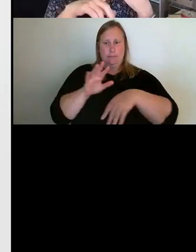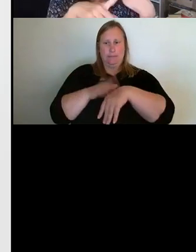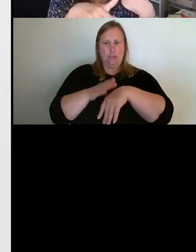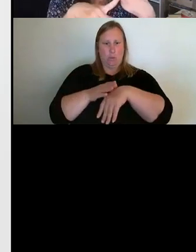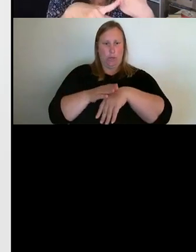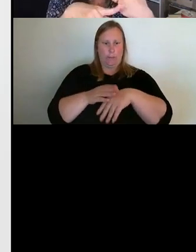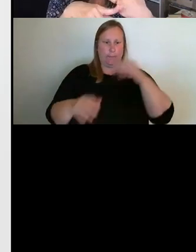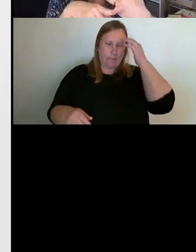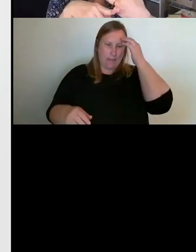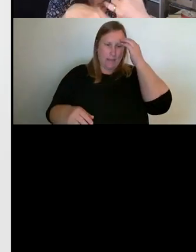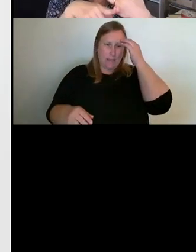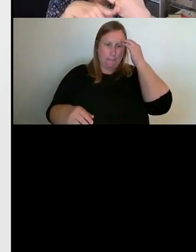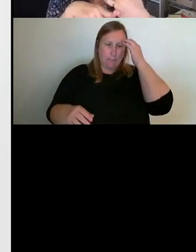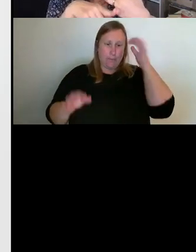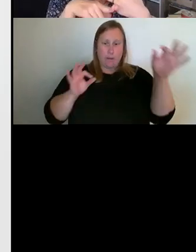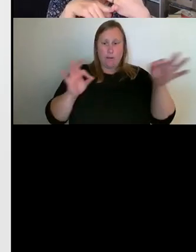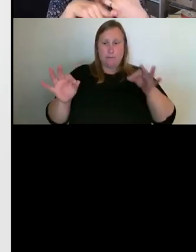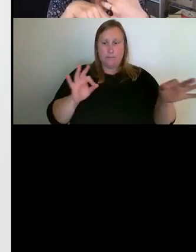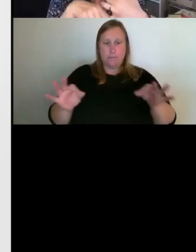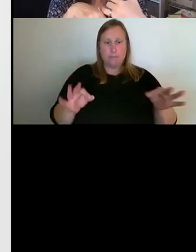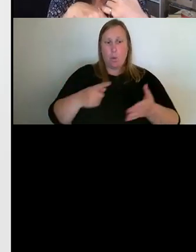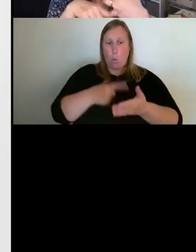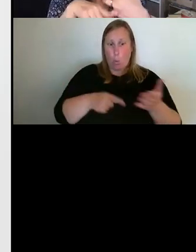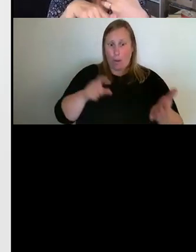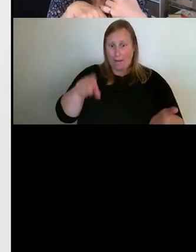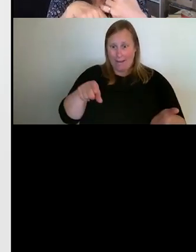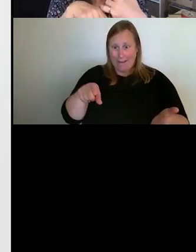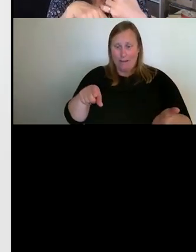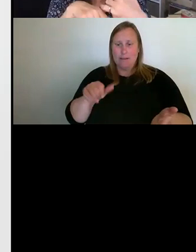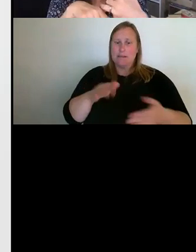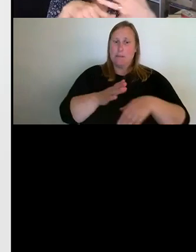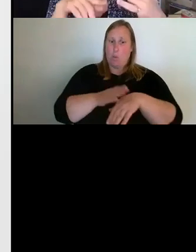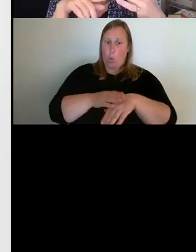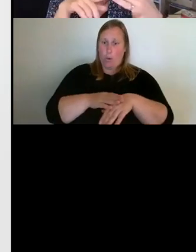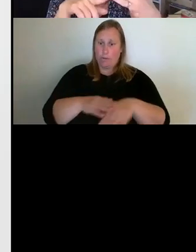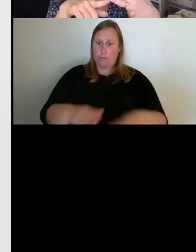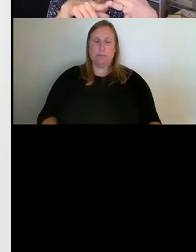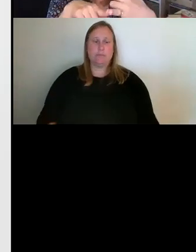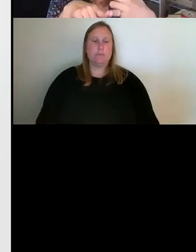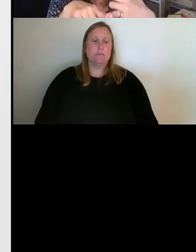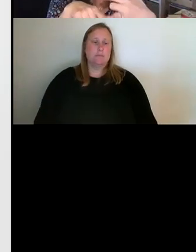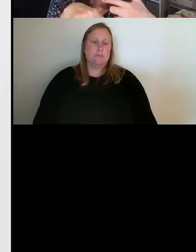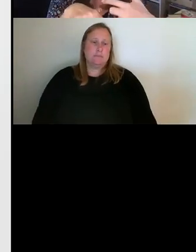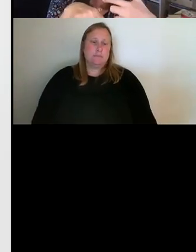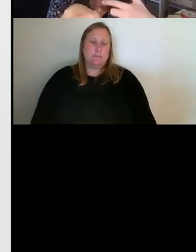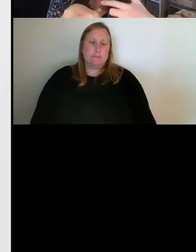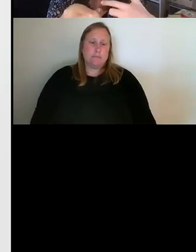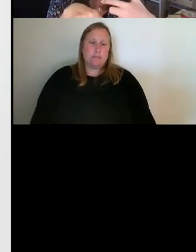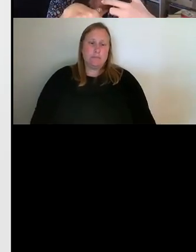I have defined what content needs warnings within the conference. I can then tell the speakers in advance about